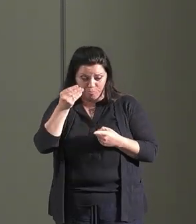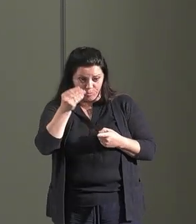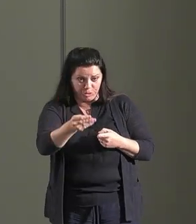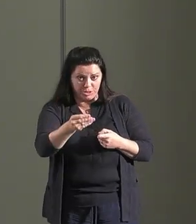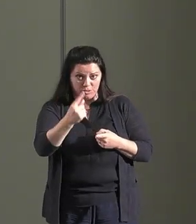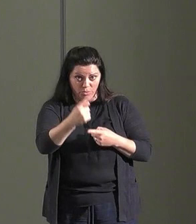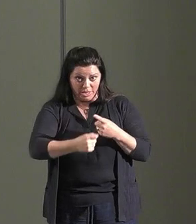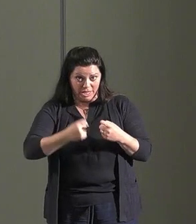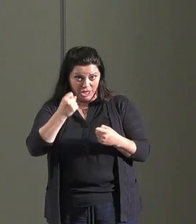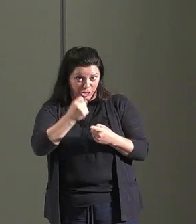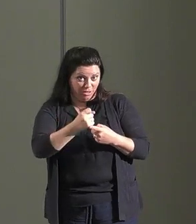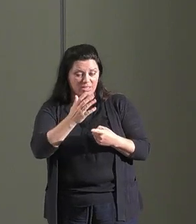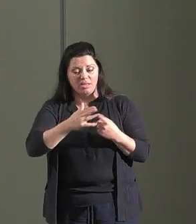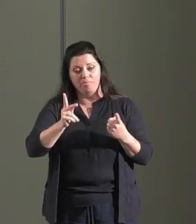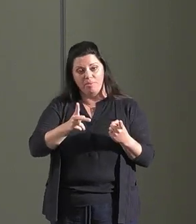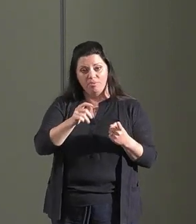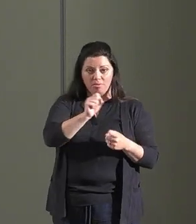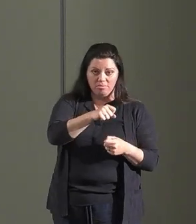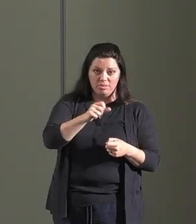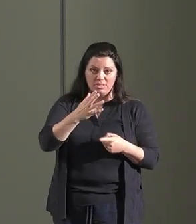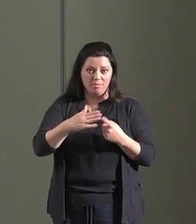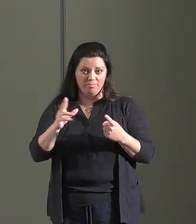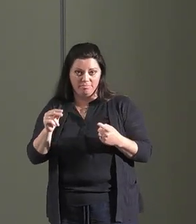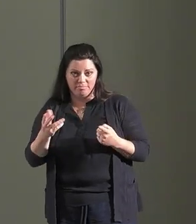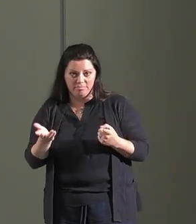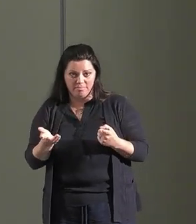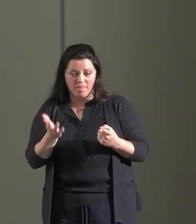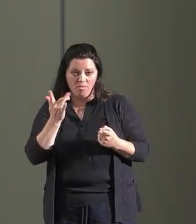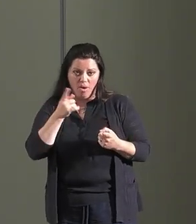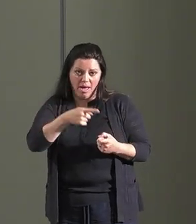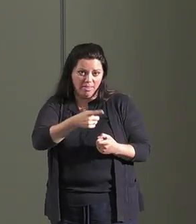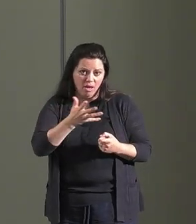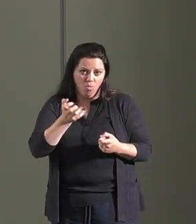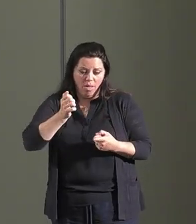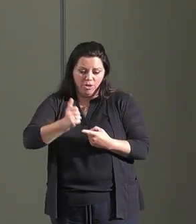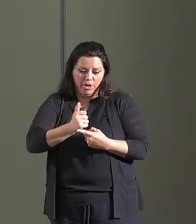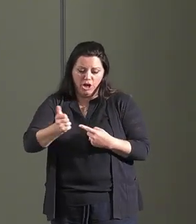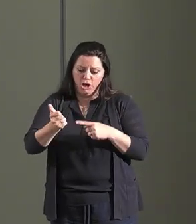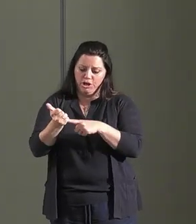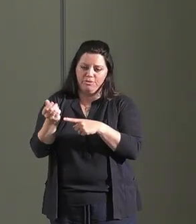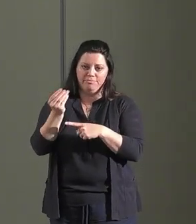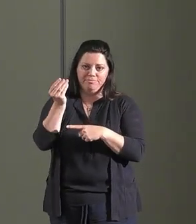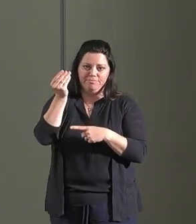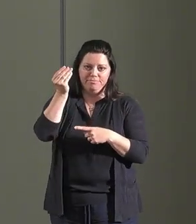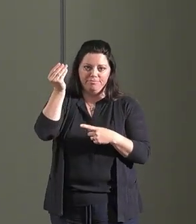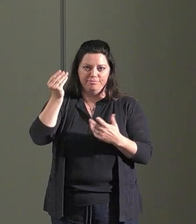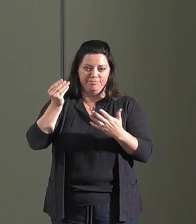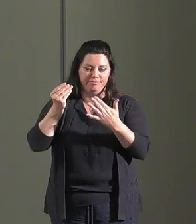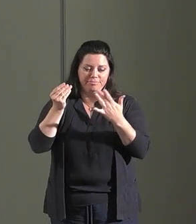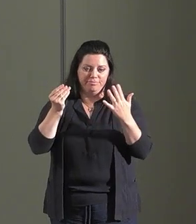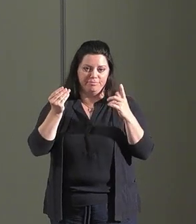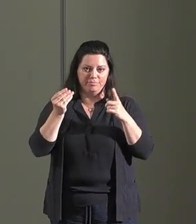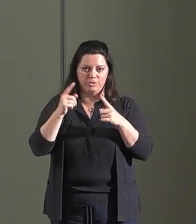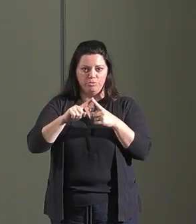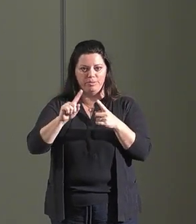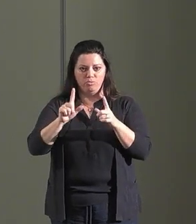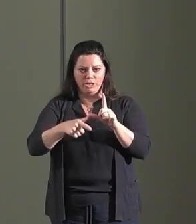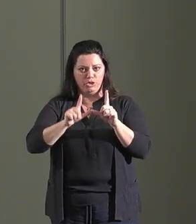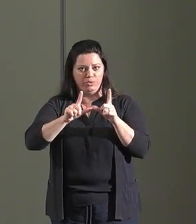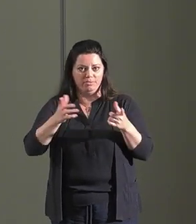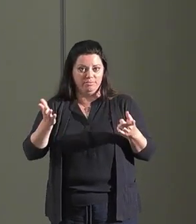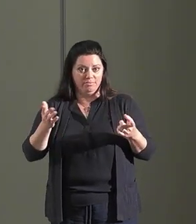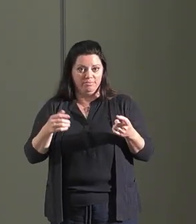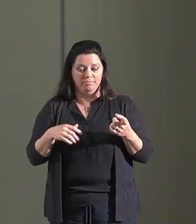year. Some people do, some don't. Because they want the credit card and it -- to be renewed.